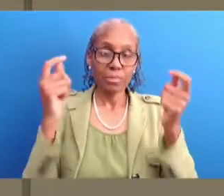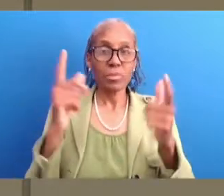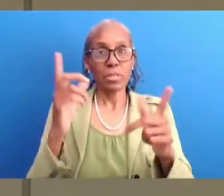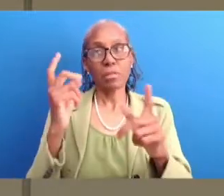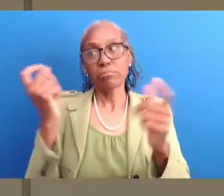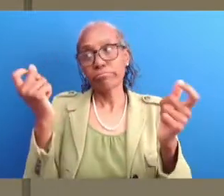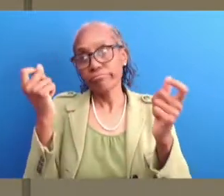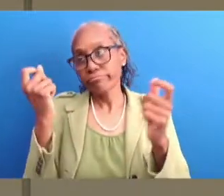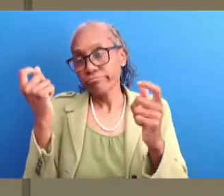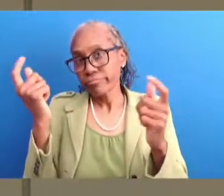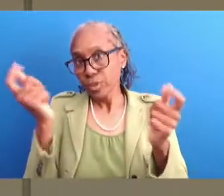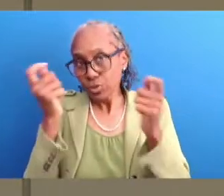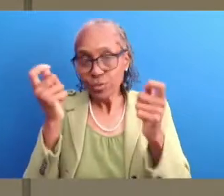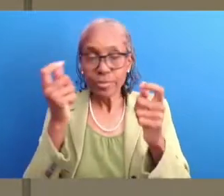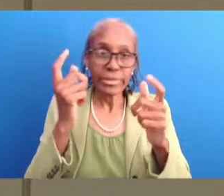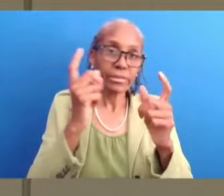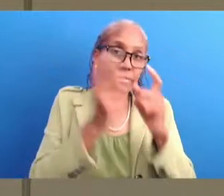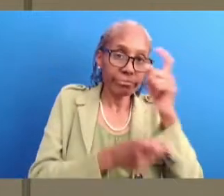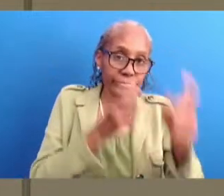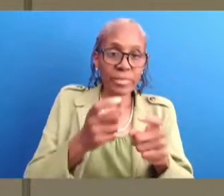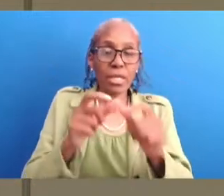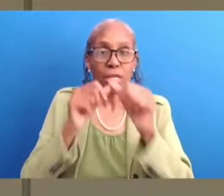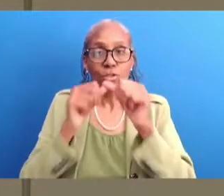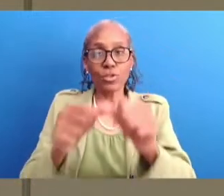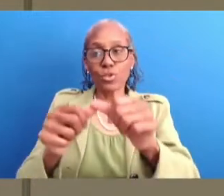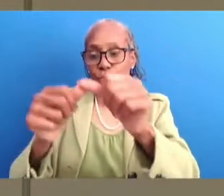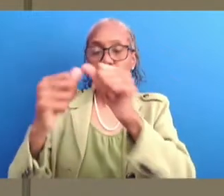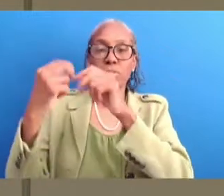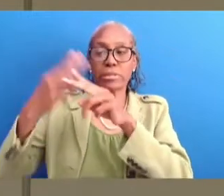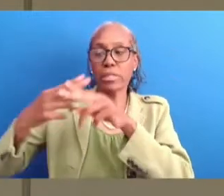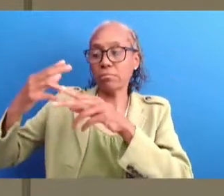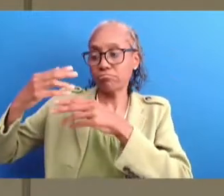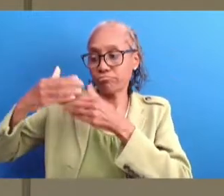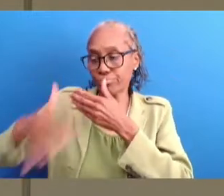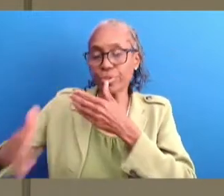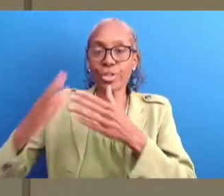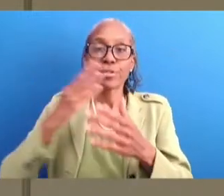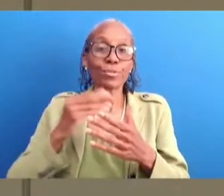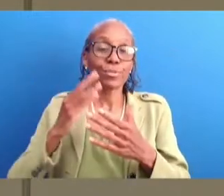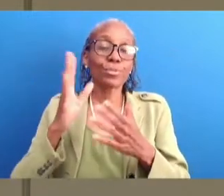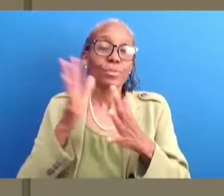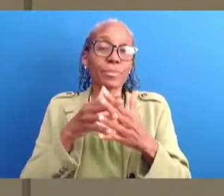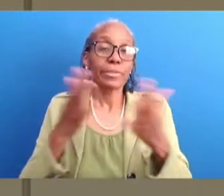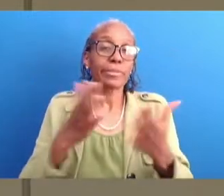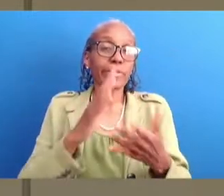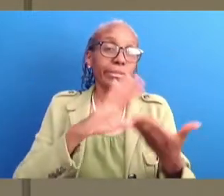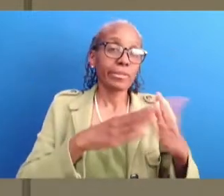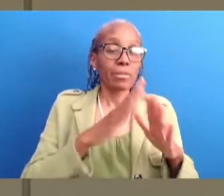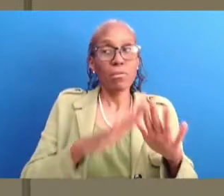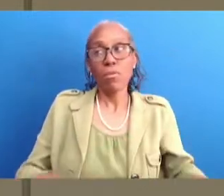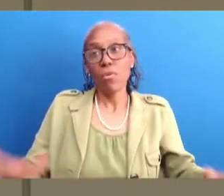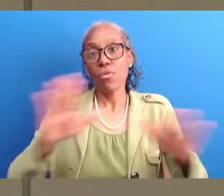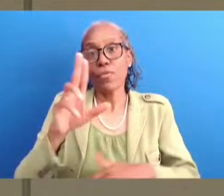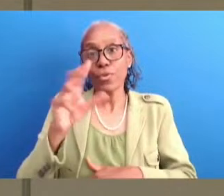ENCOURAGES ALL RESIDENTS TO JOIN IN CELEBRATING THE ACHIEVEMENTS,